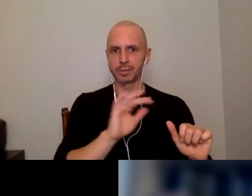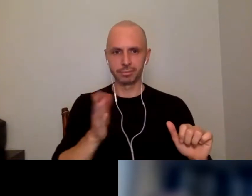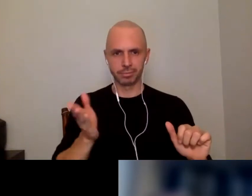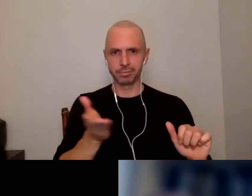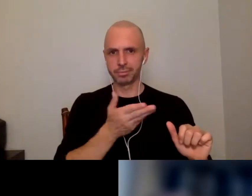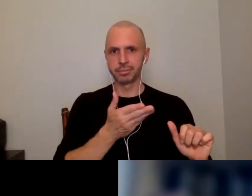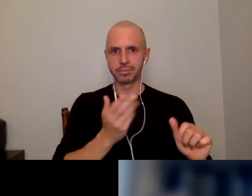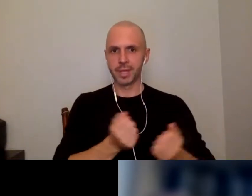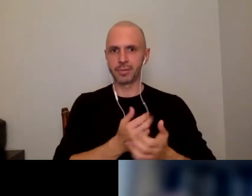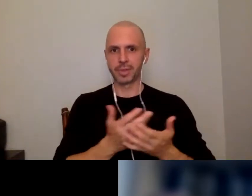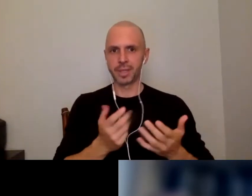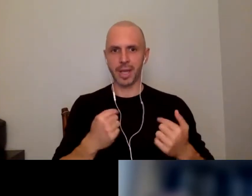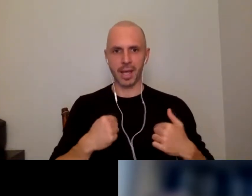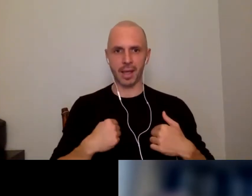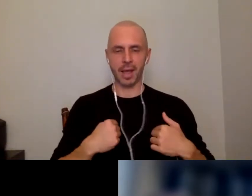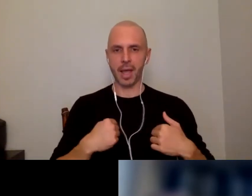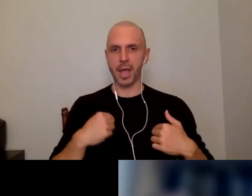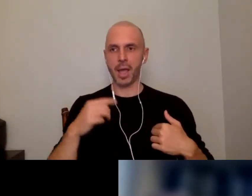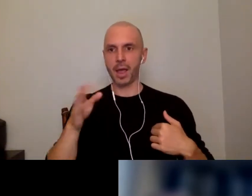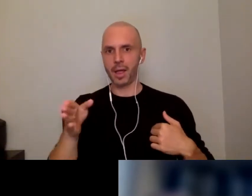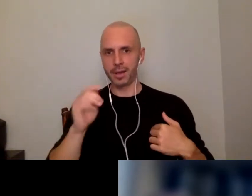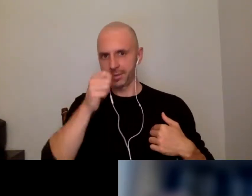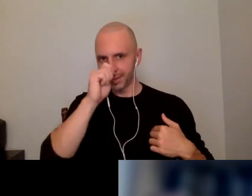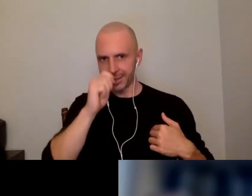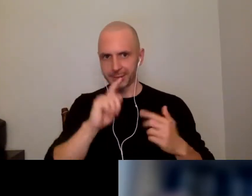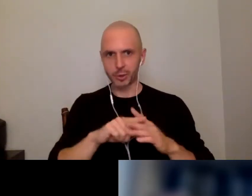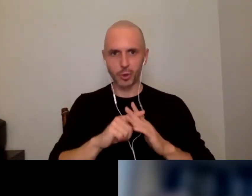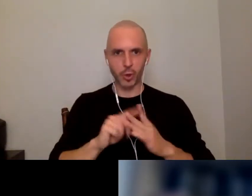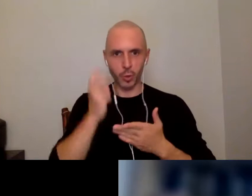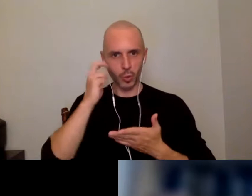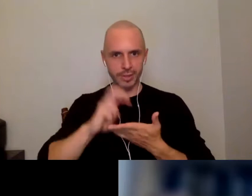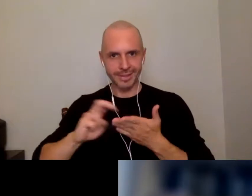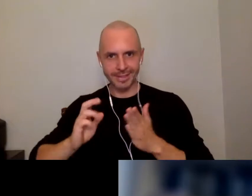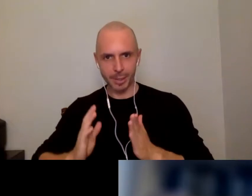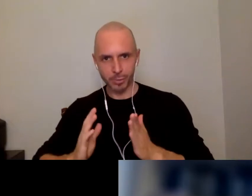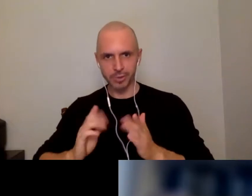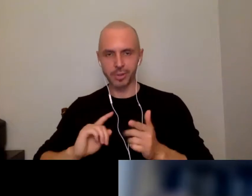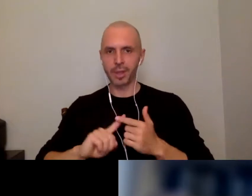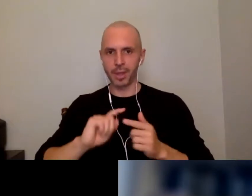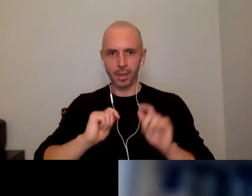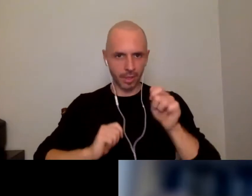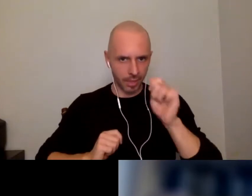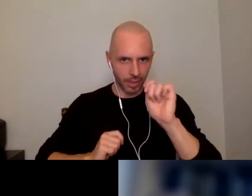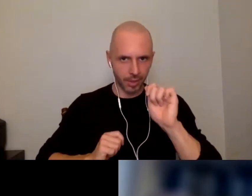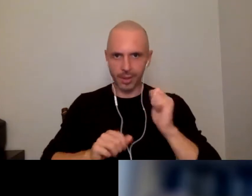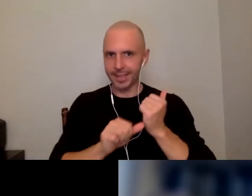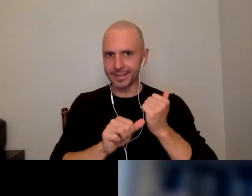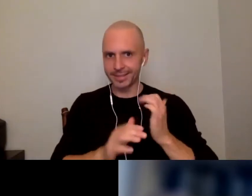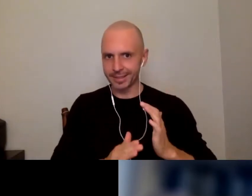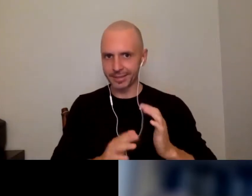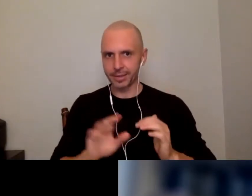then the controller's assistant and so but just i don't know if that constitutes as an official